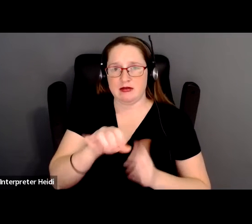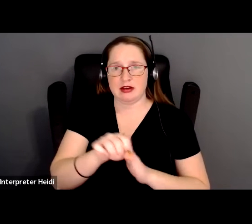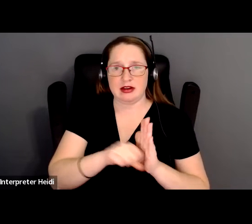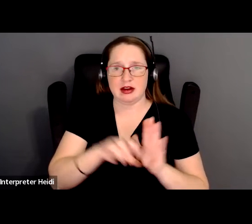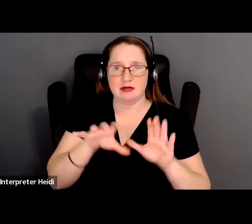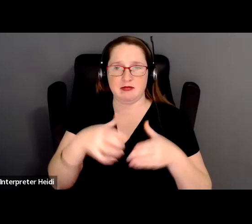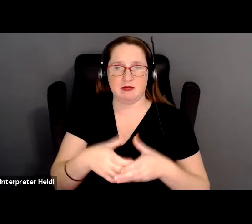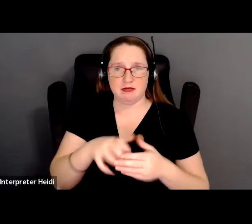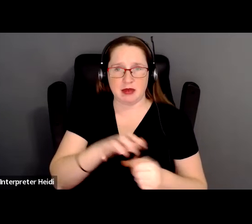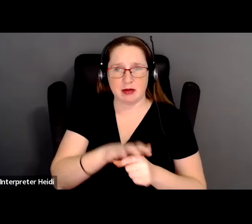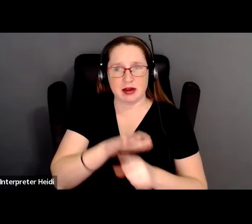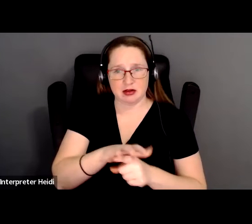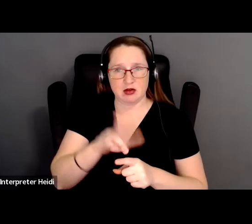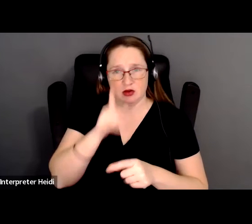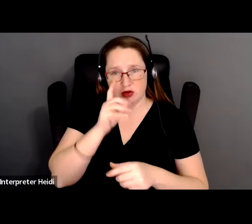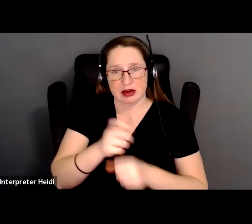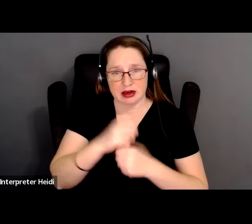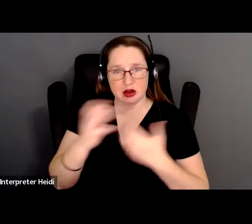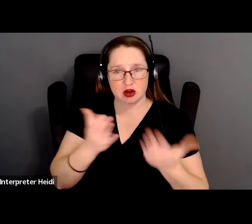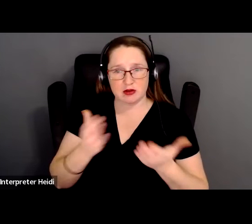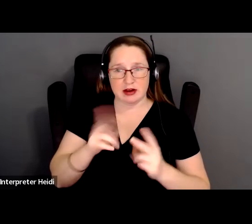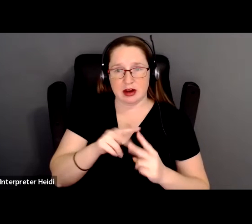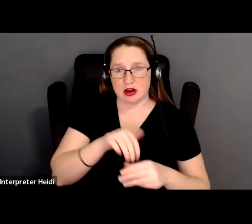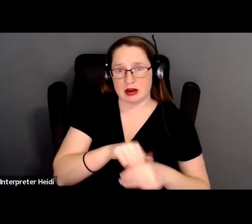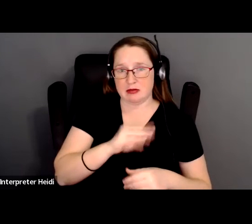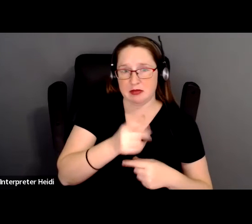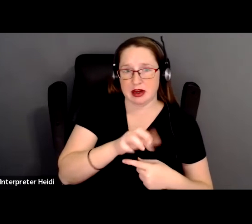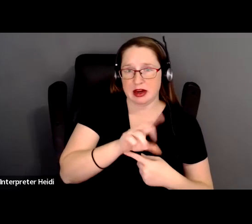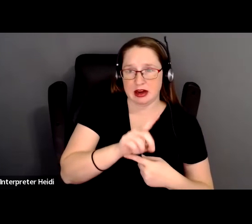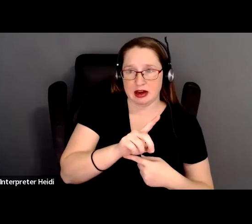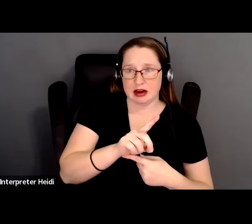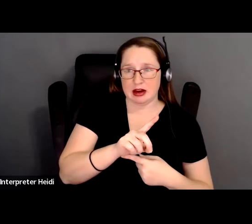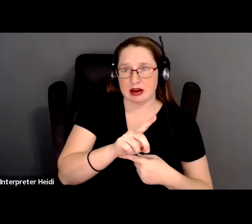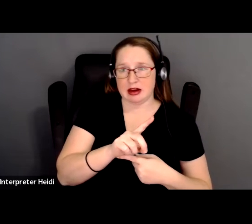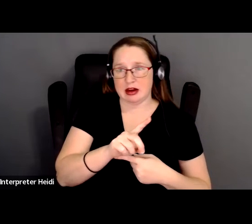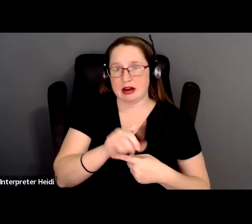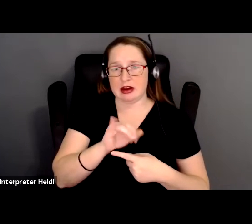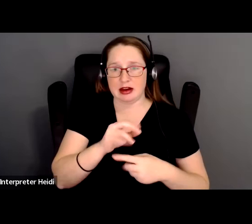We are getting services, either in Medicaid's intermediate care facilities,